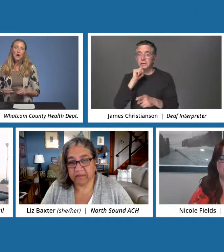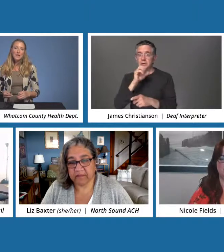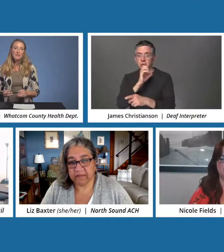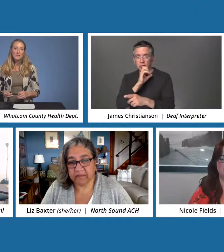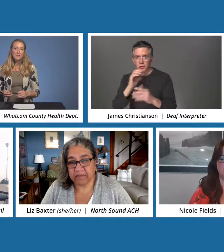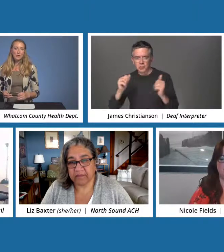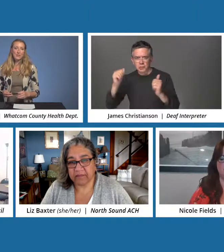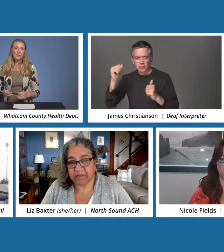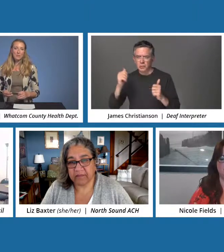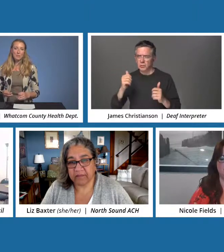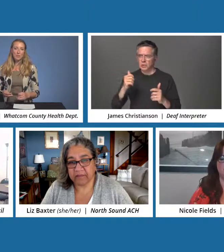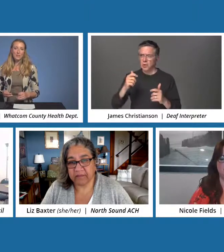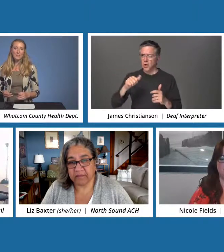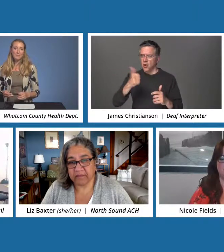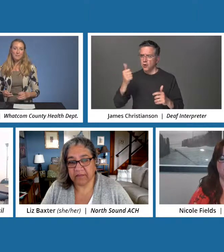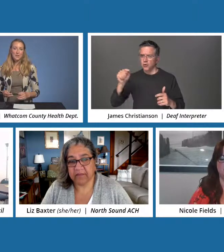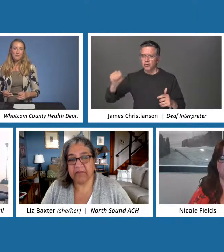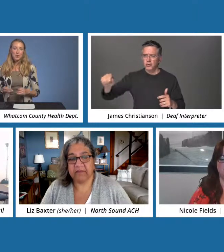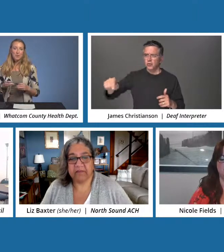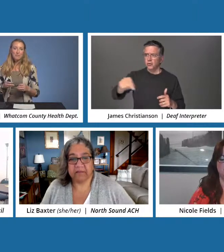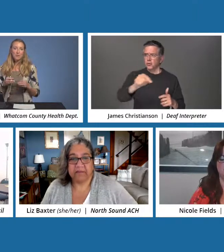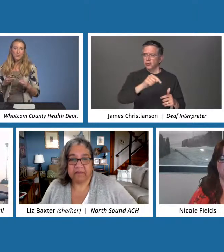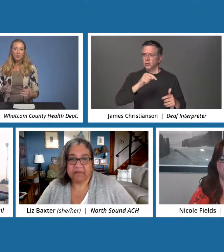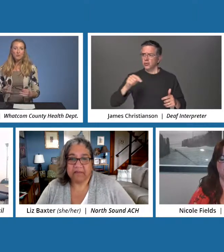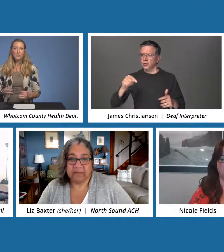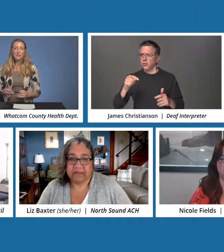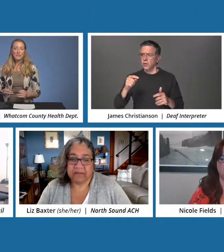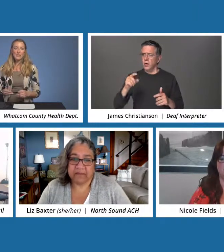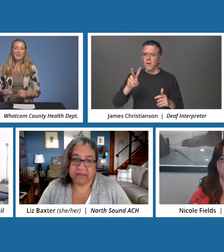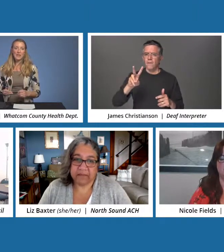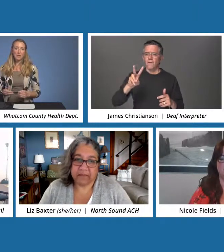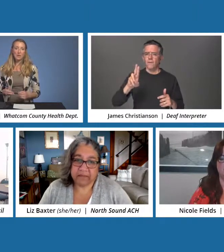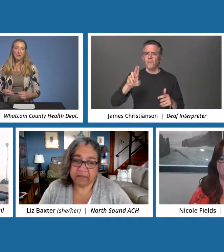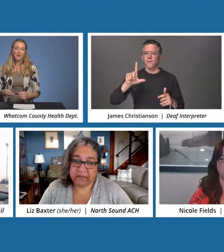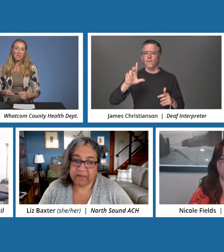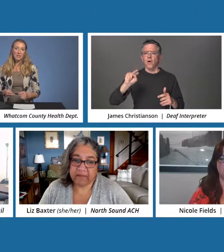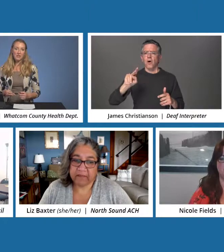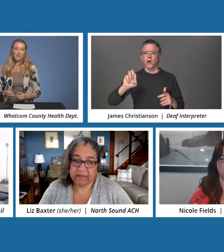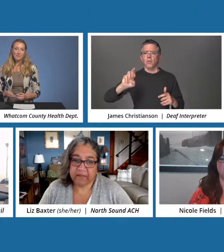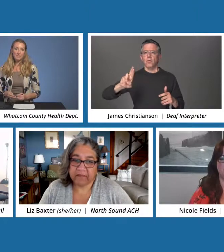Why is this work so important, both for your organization and for our community?